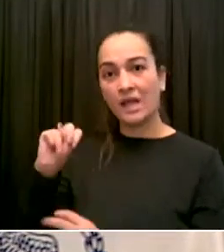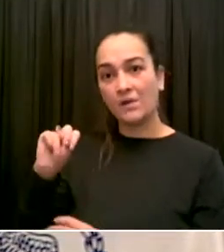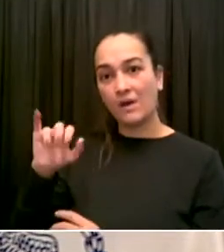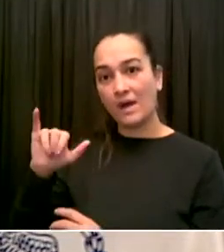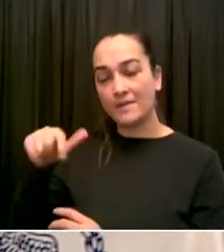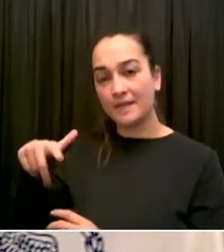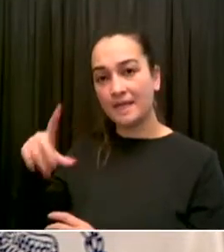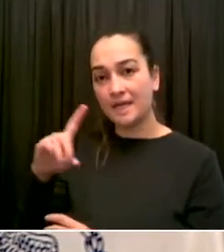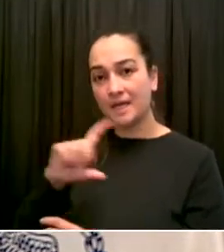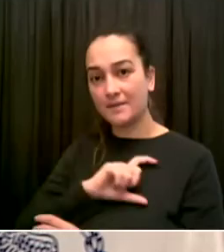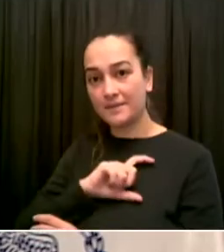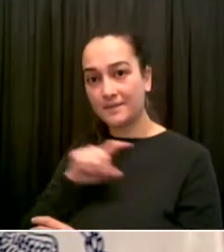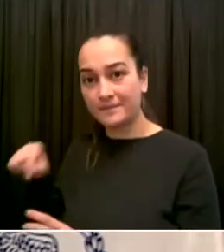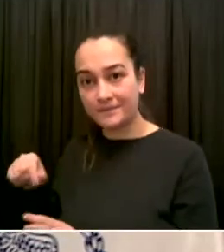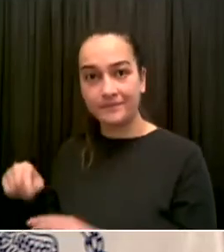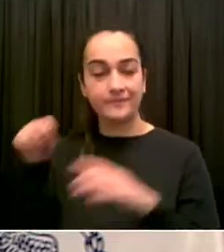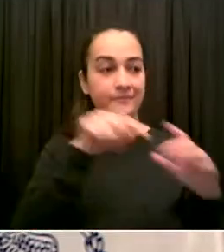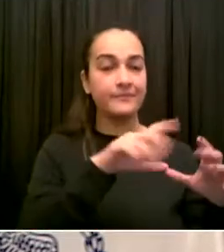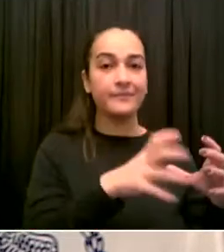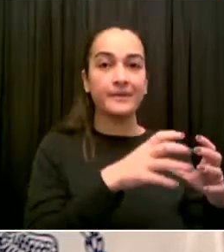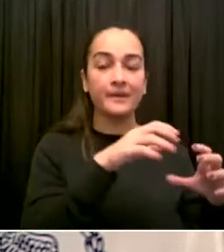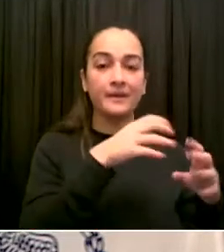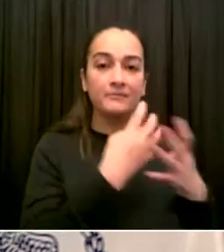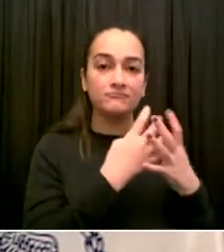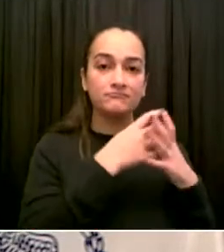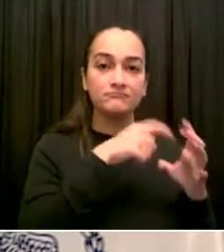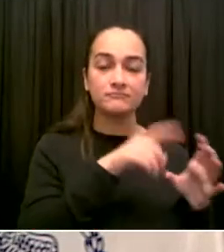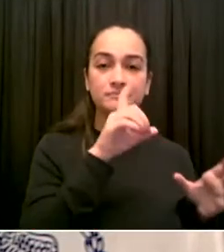A LOT OF WORK HAS BEEN